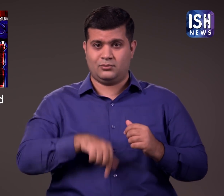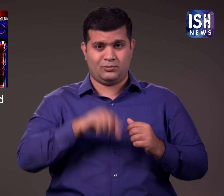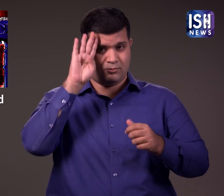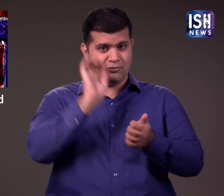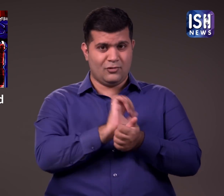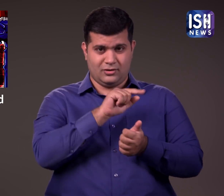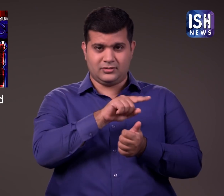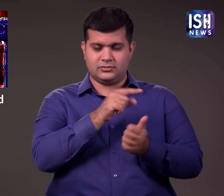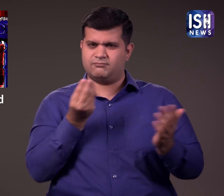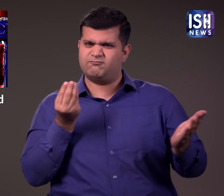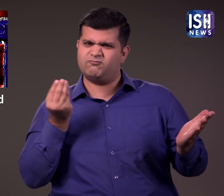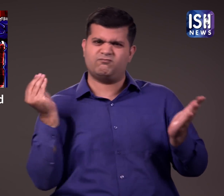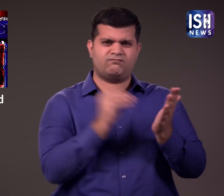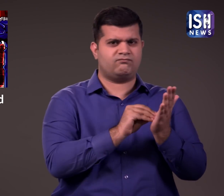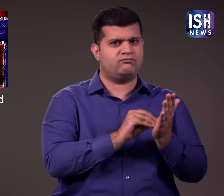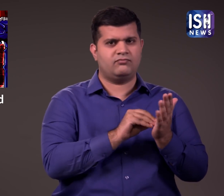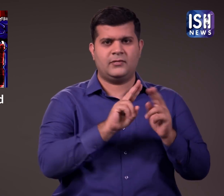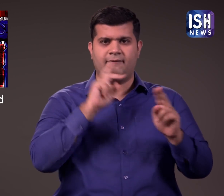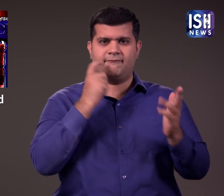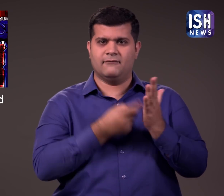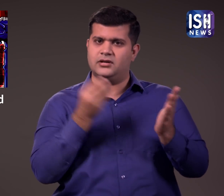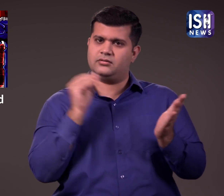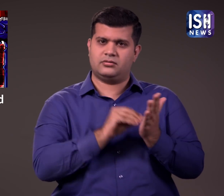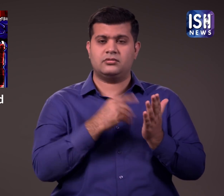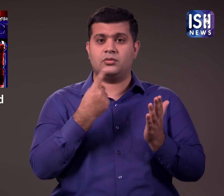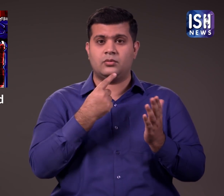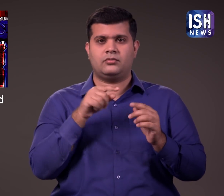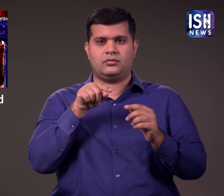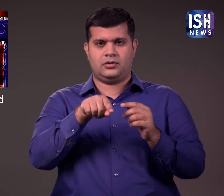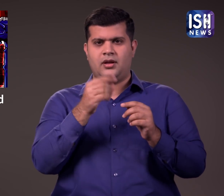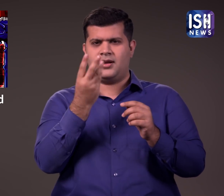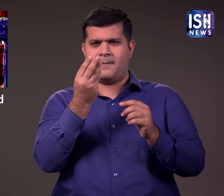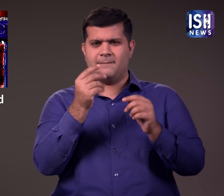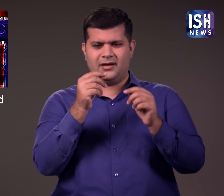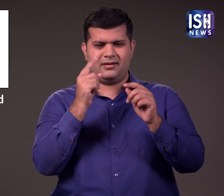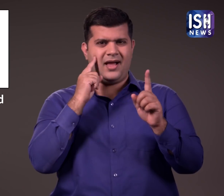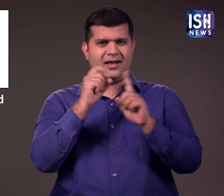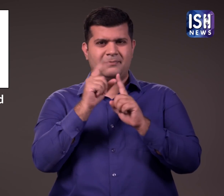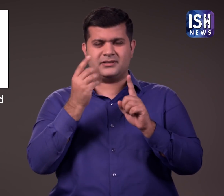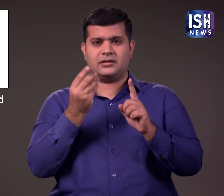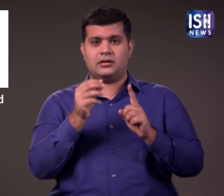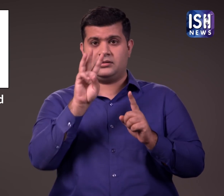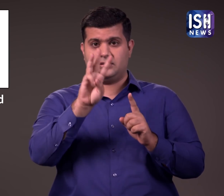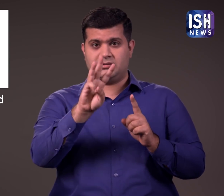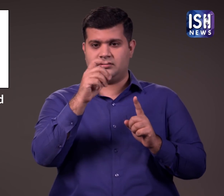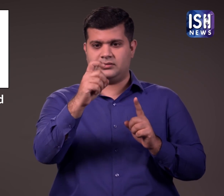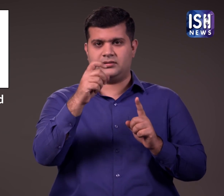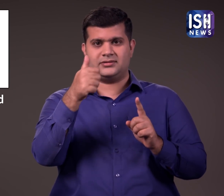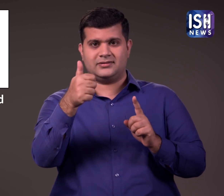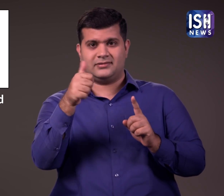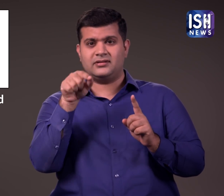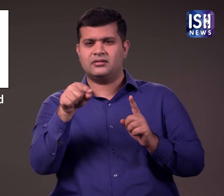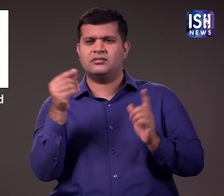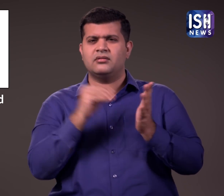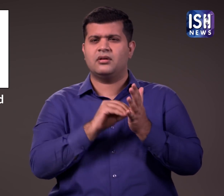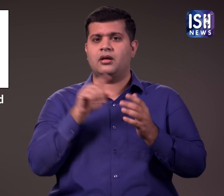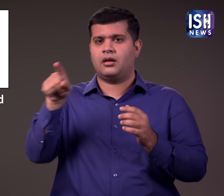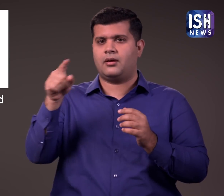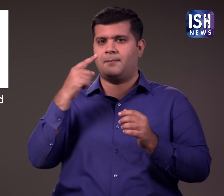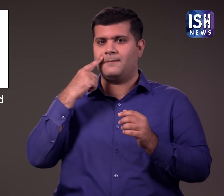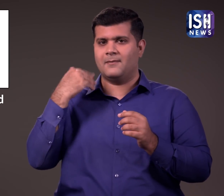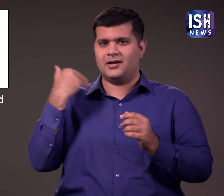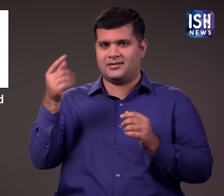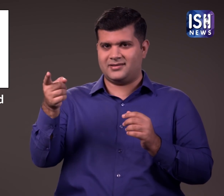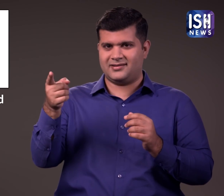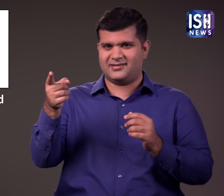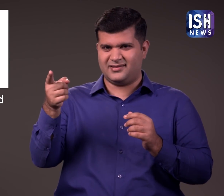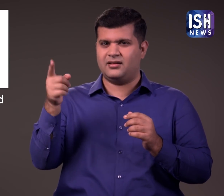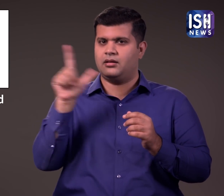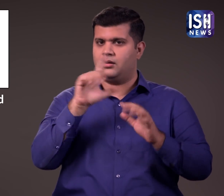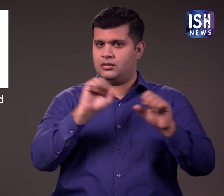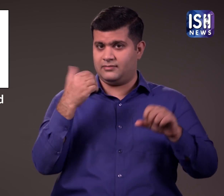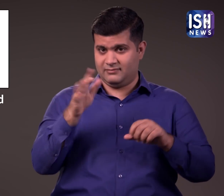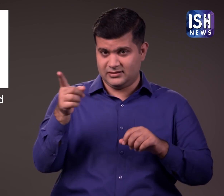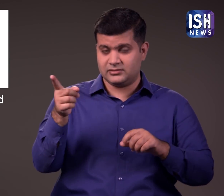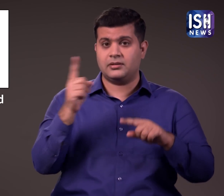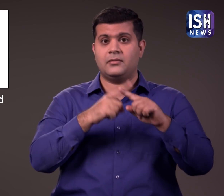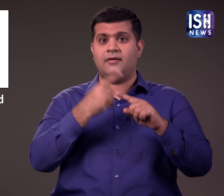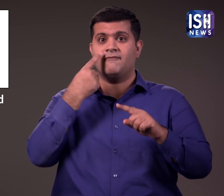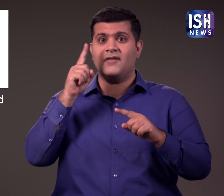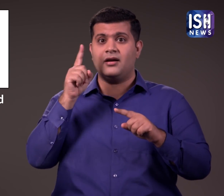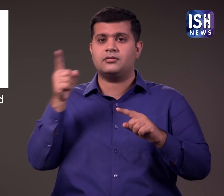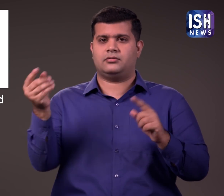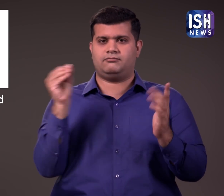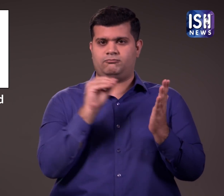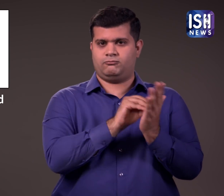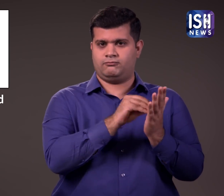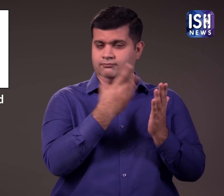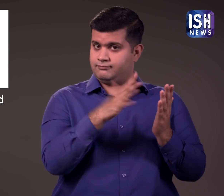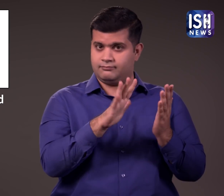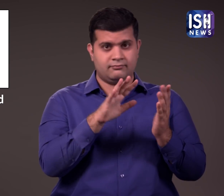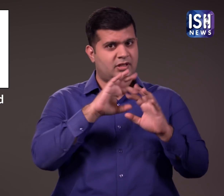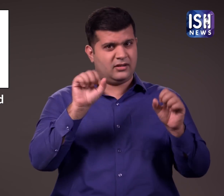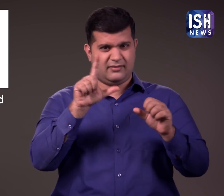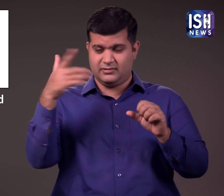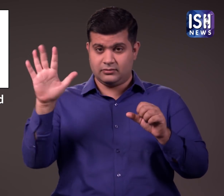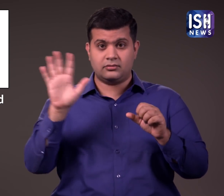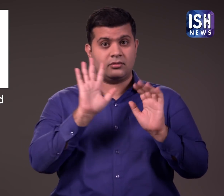Police have registered a case of rape under section 376 of the IPC against the brother and the father of the girl